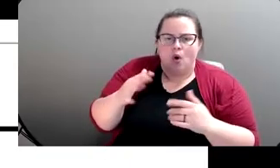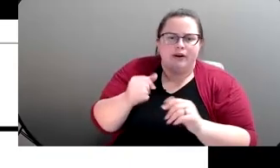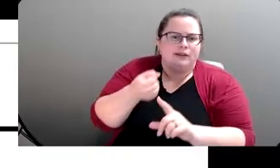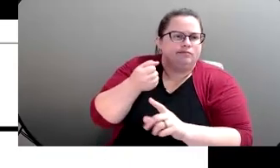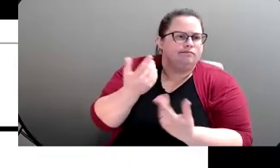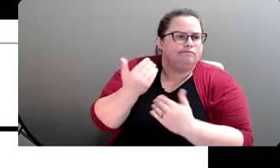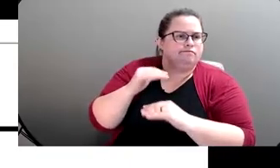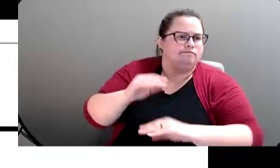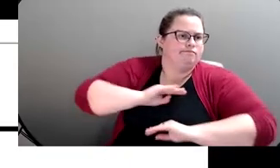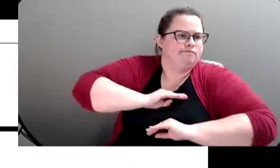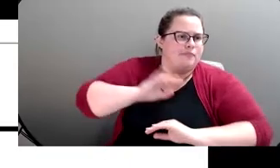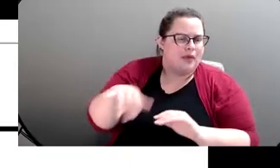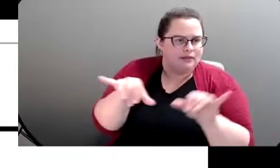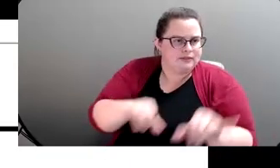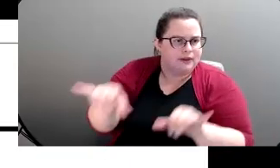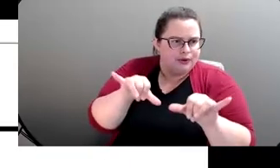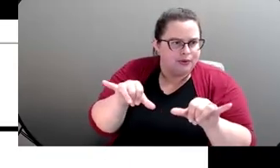but thinking about ways that you can make it explicit.